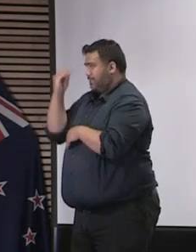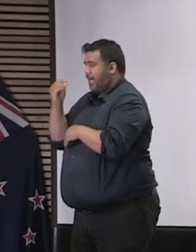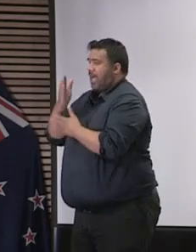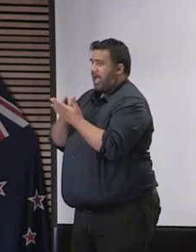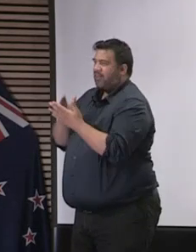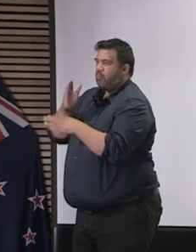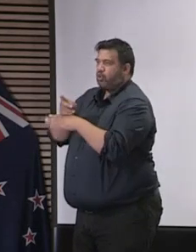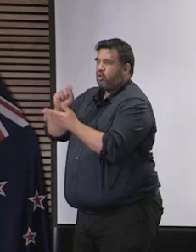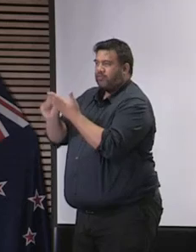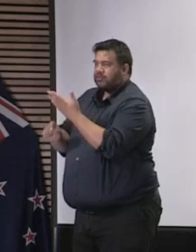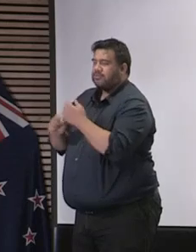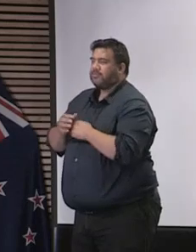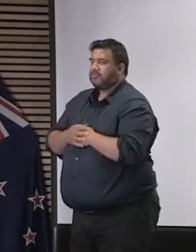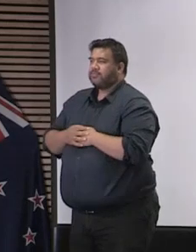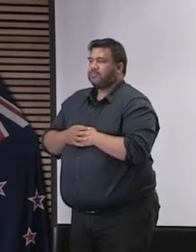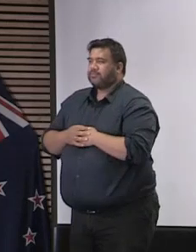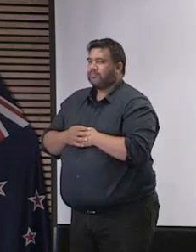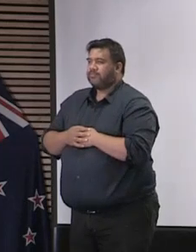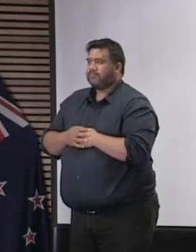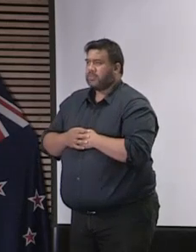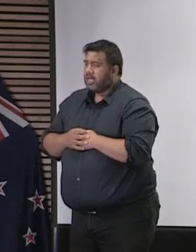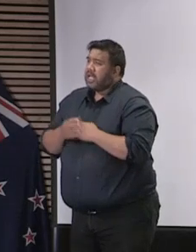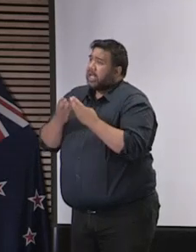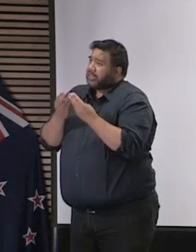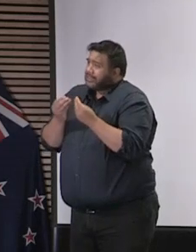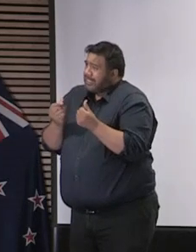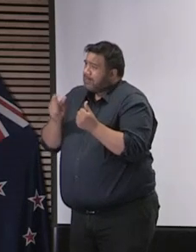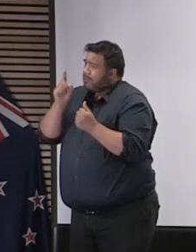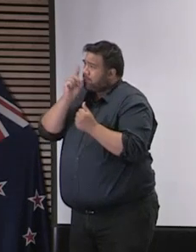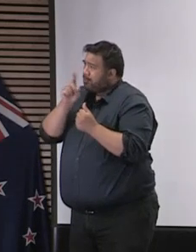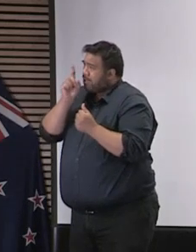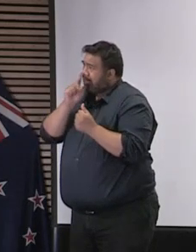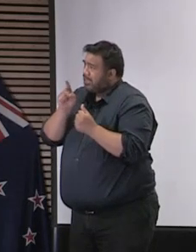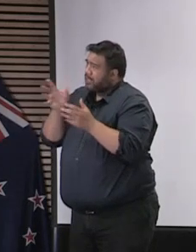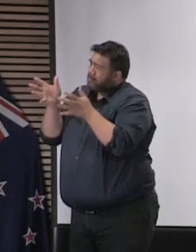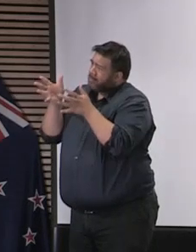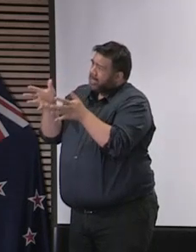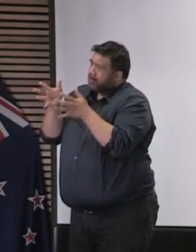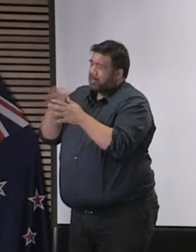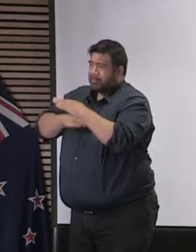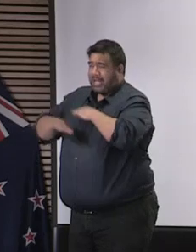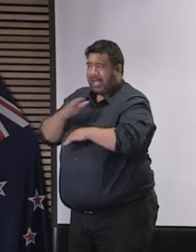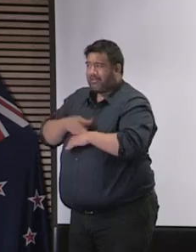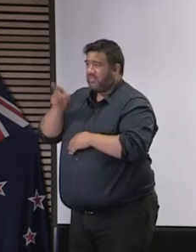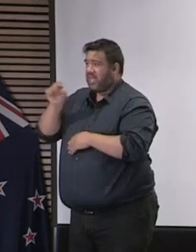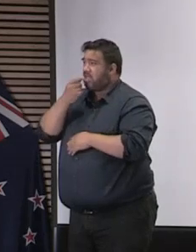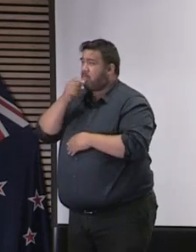self-isolation, half of those being constabulary members. The behaviour of a small minority of people in